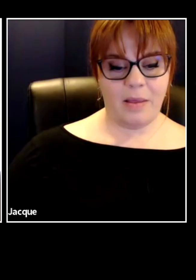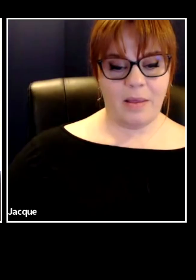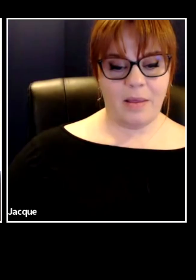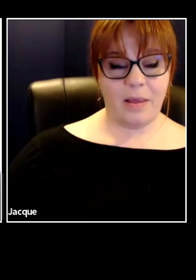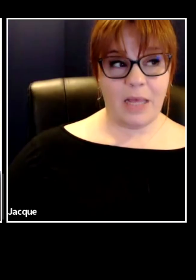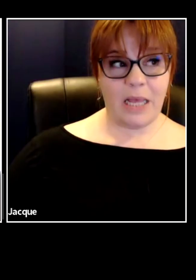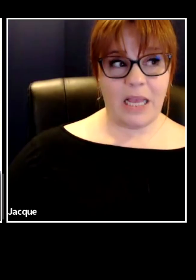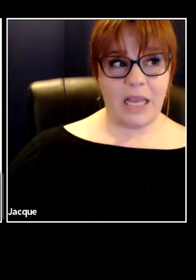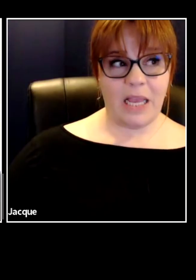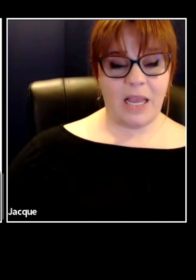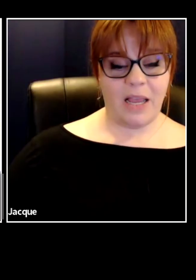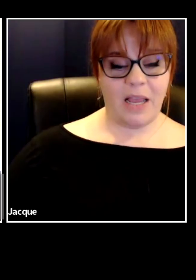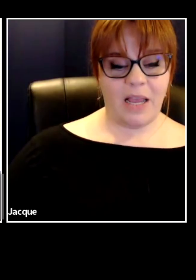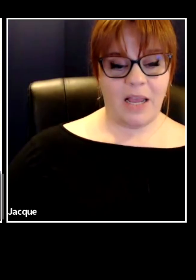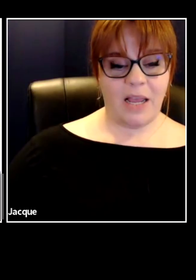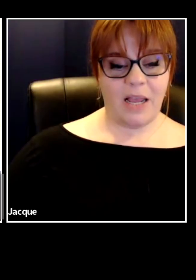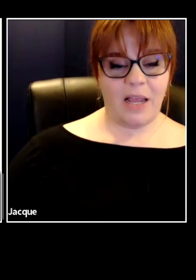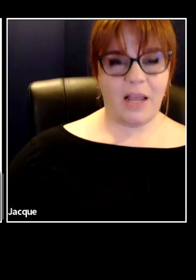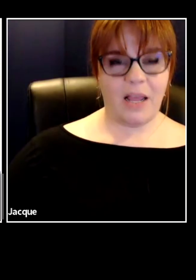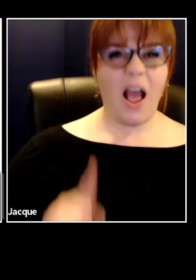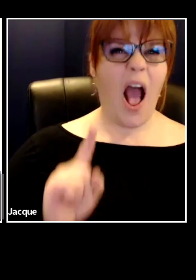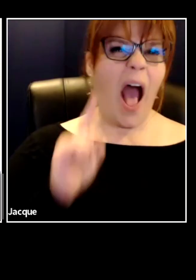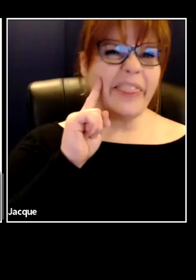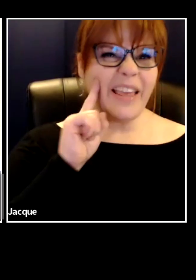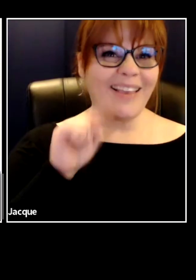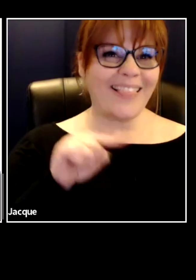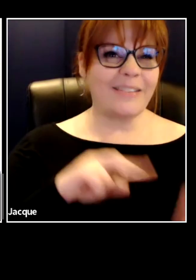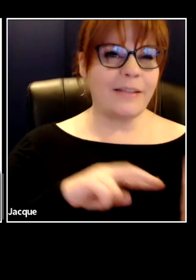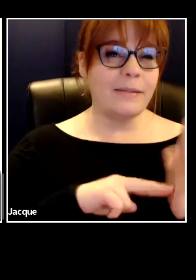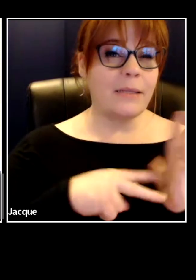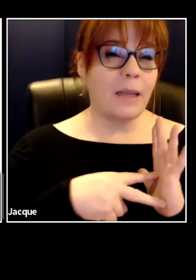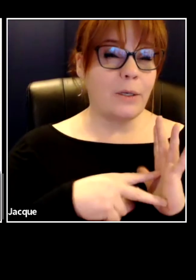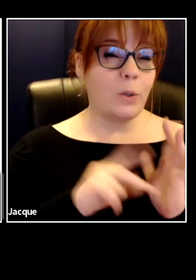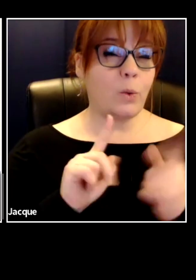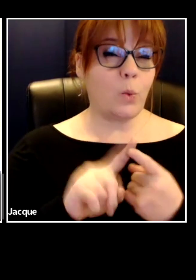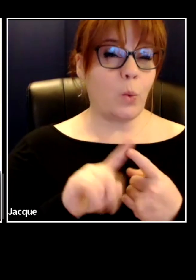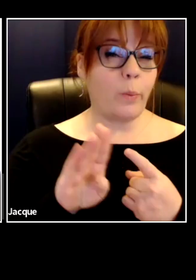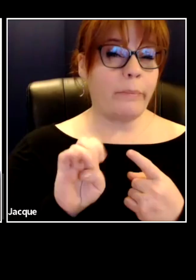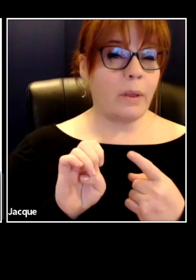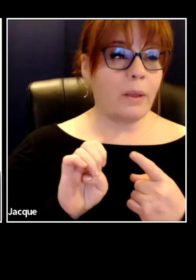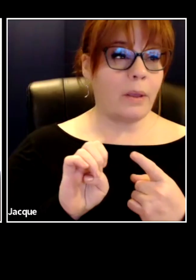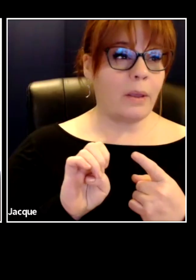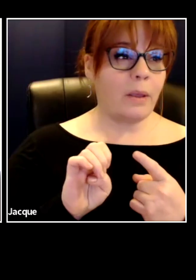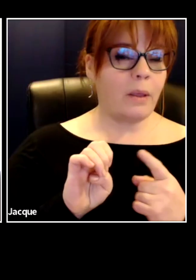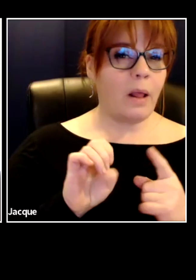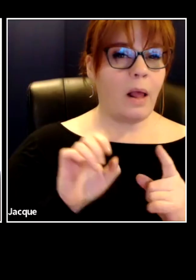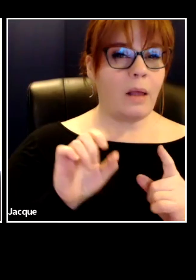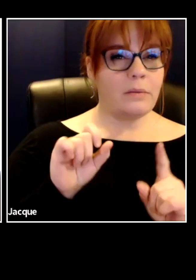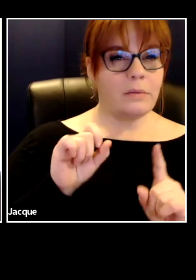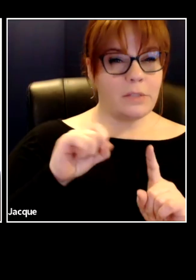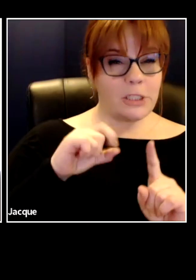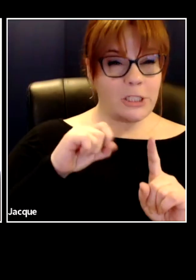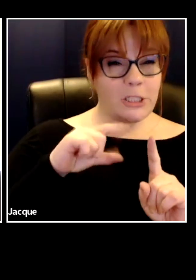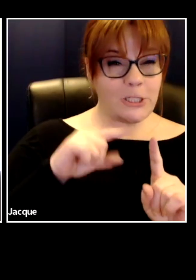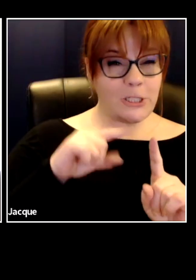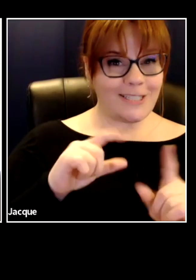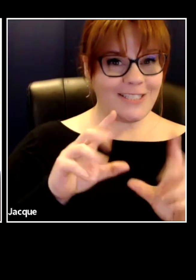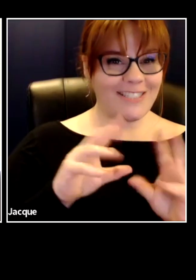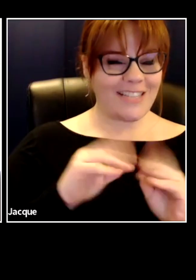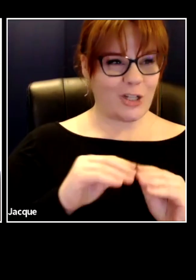I think this is intended to be a a pro provocation session in the sense that we were going to show